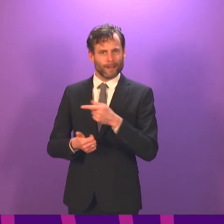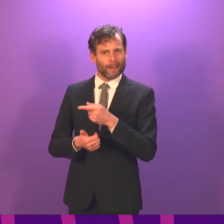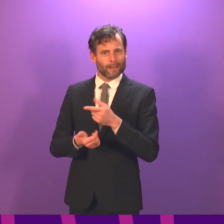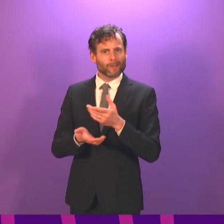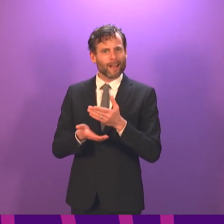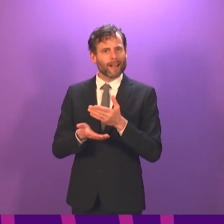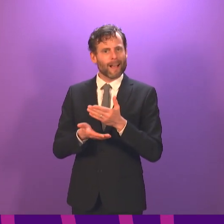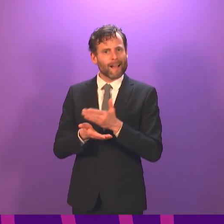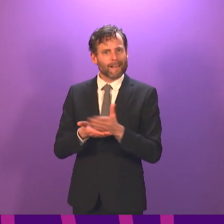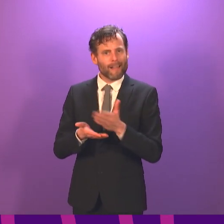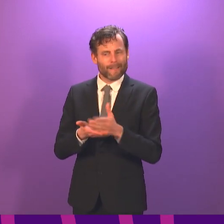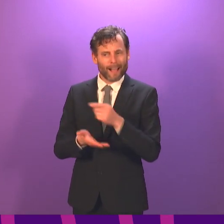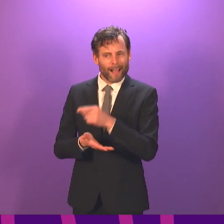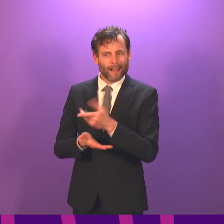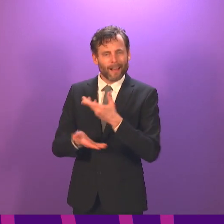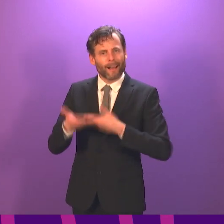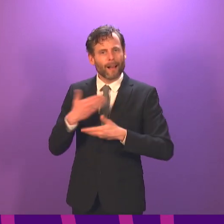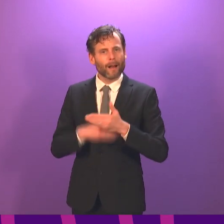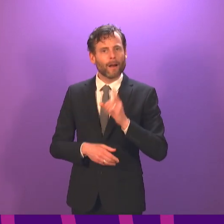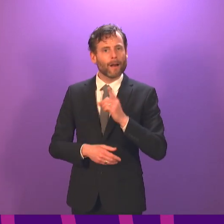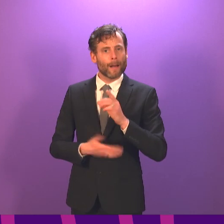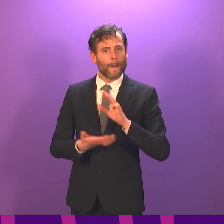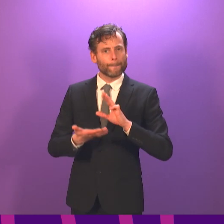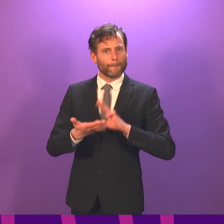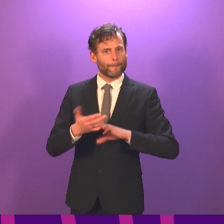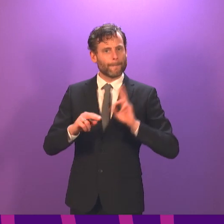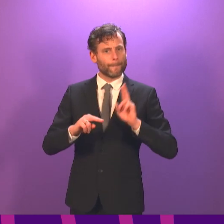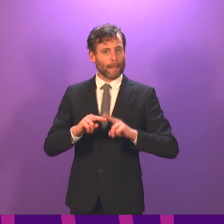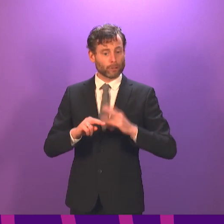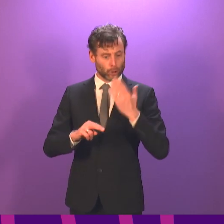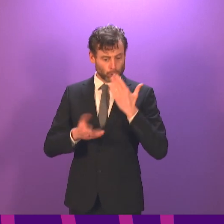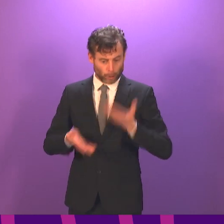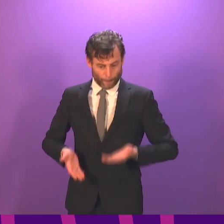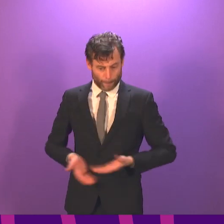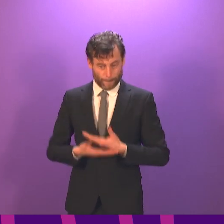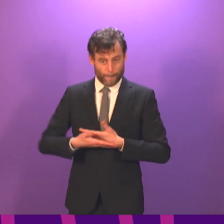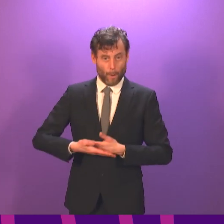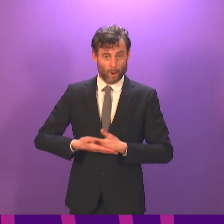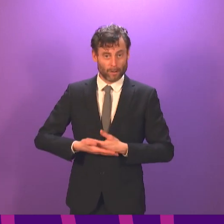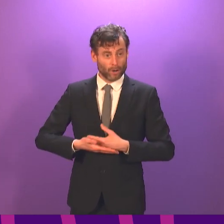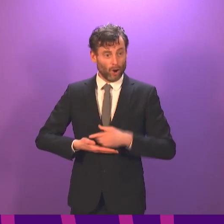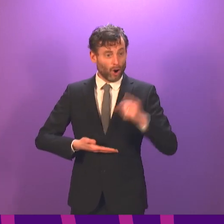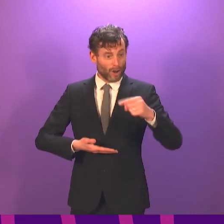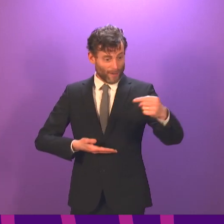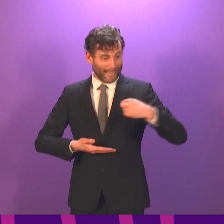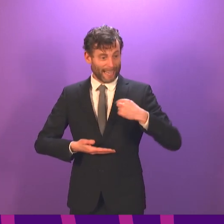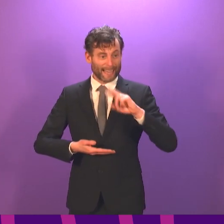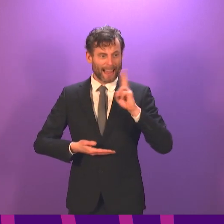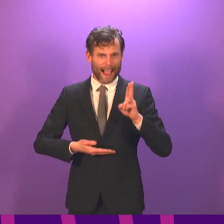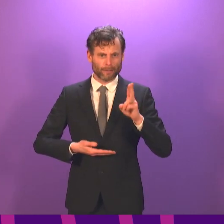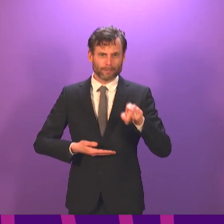Minister’s statement for parents of newborn babies. What discussions has the Scottish